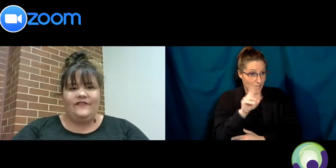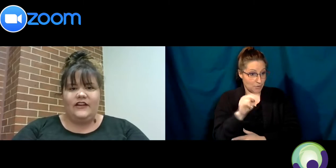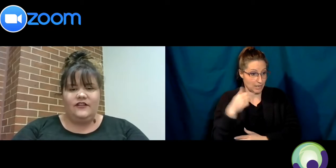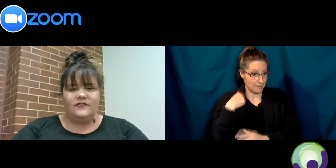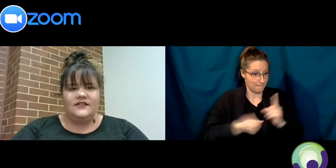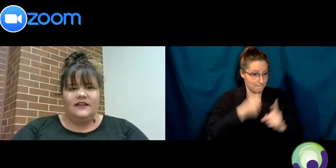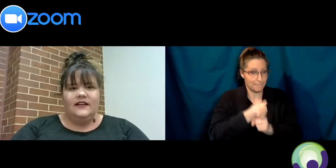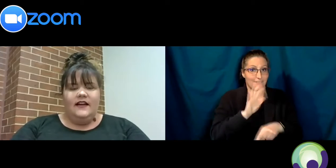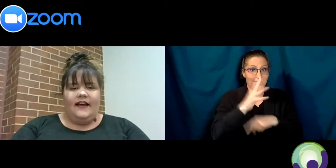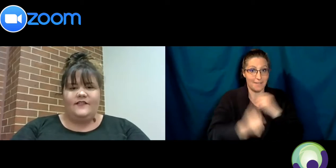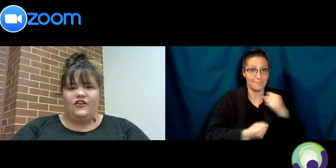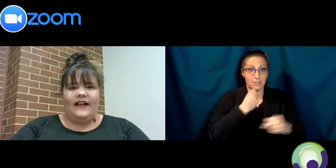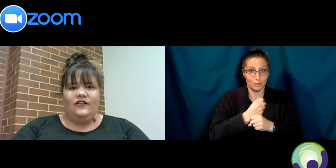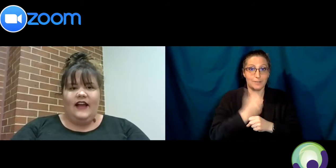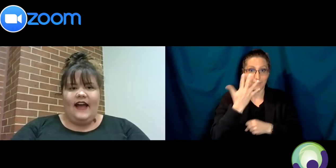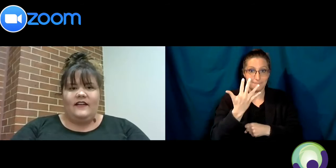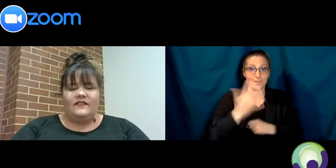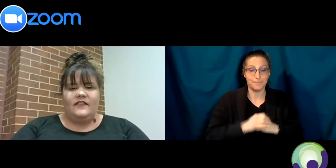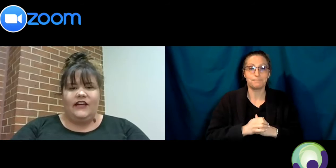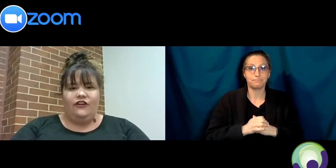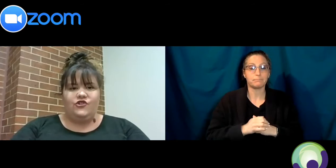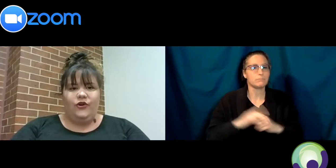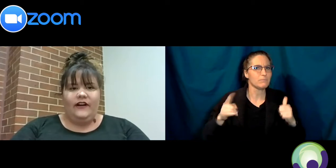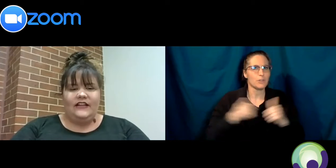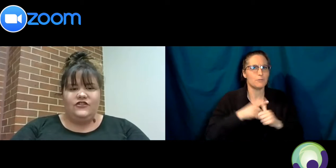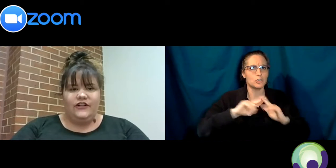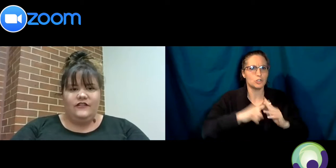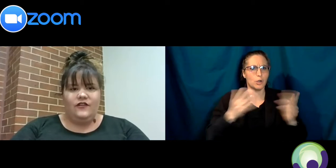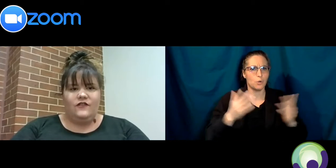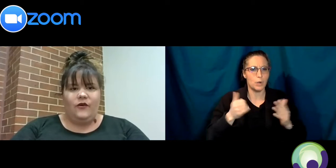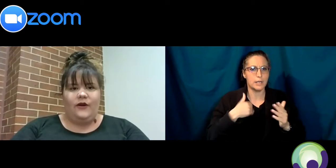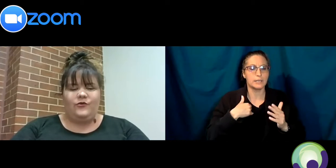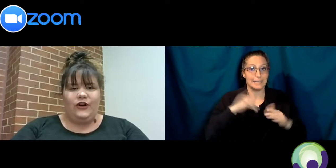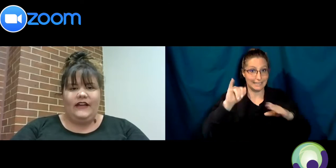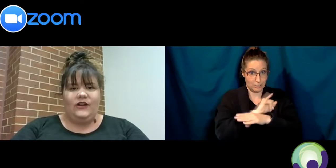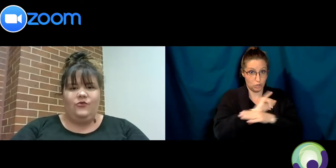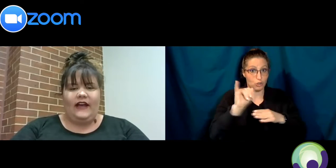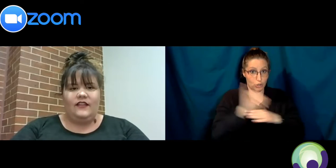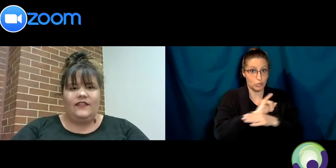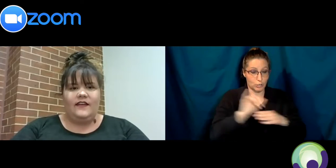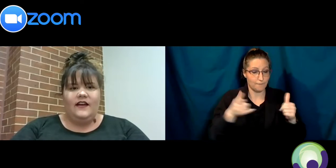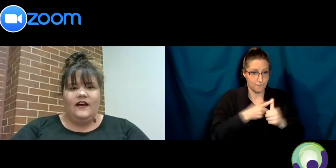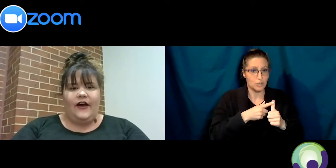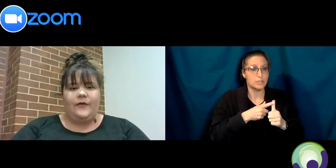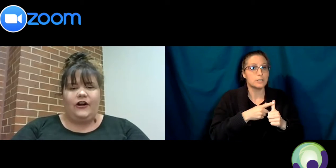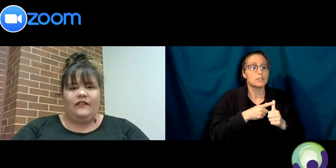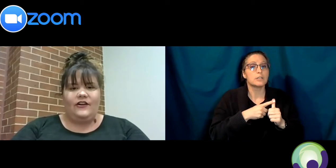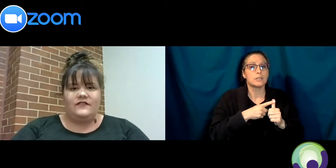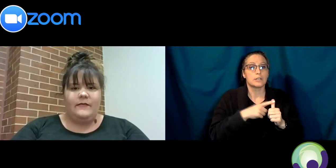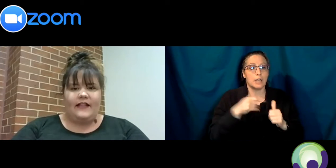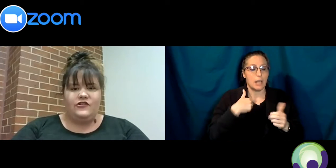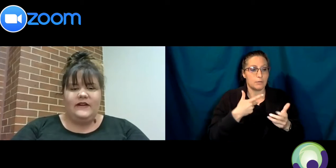years. I started out as the curatorial intern. So I was working with our collections management